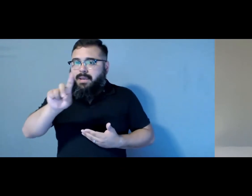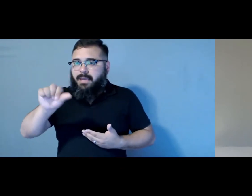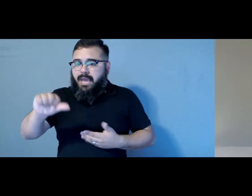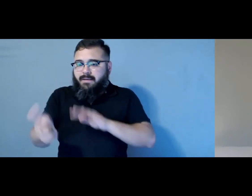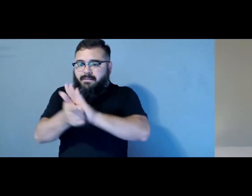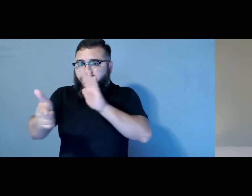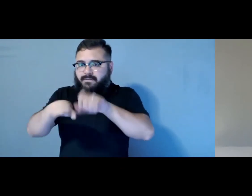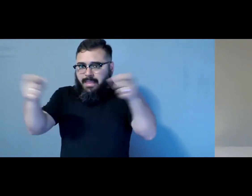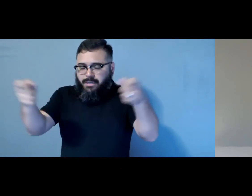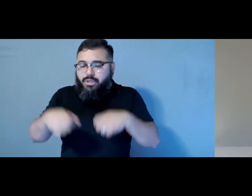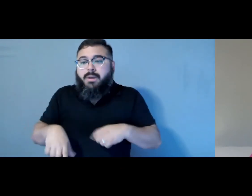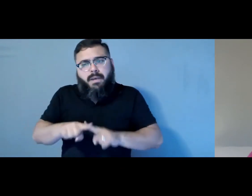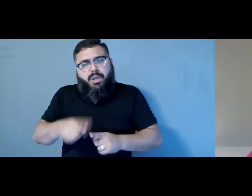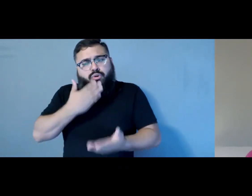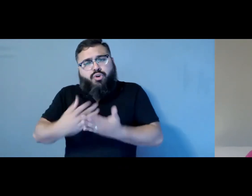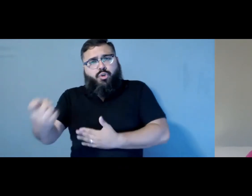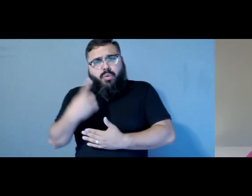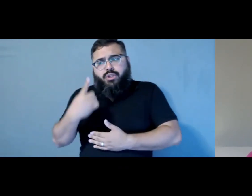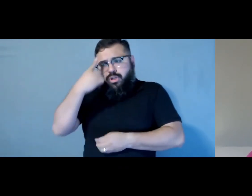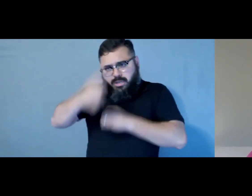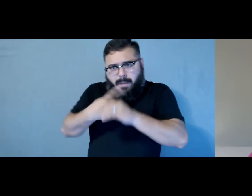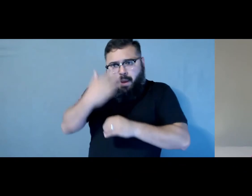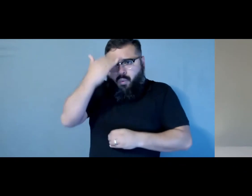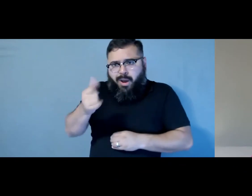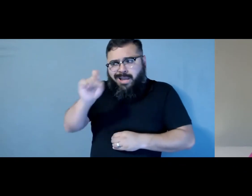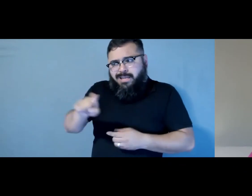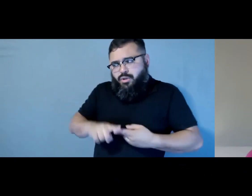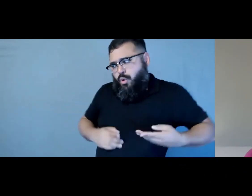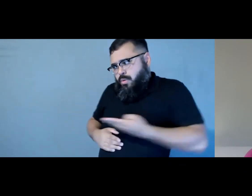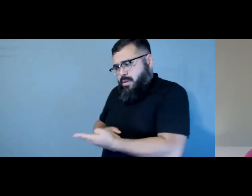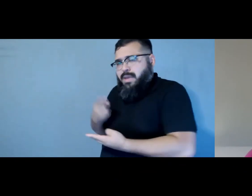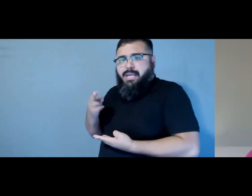but a good question about why it had to go through an HR, there's nothing in the ADA that states